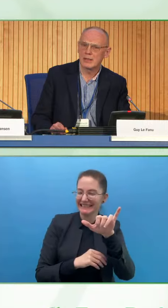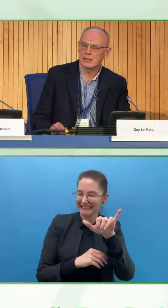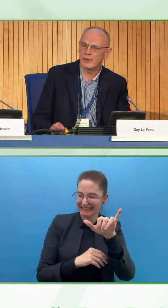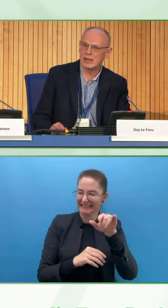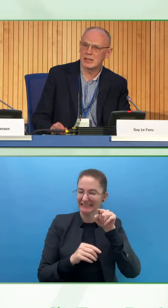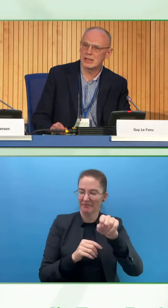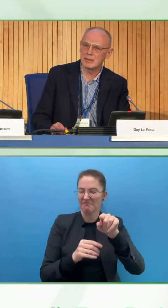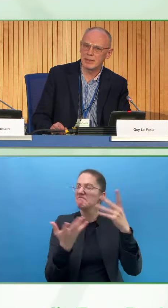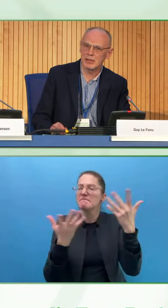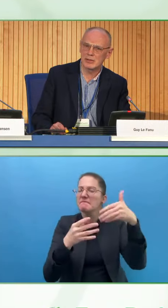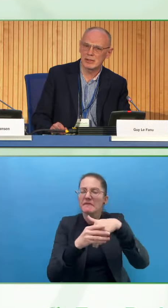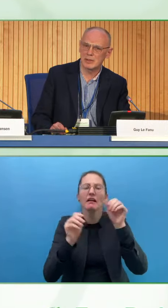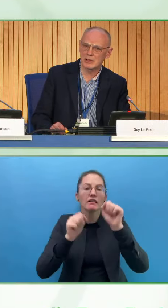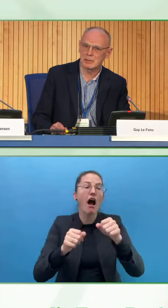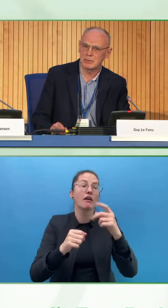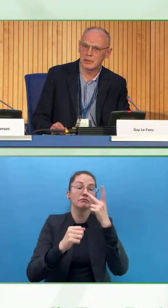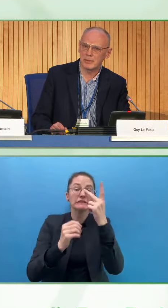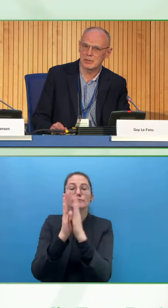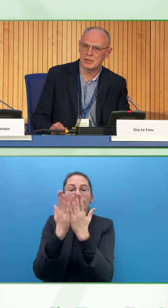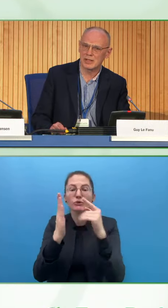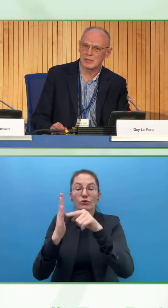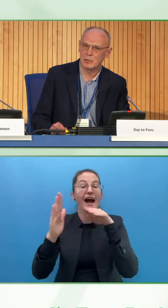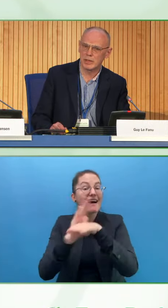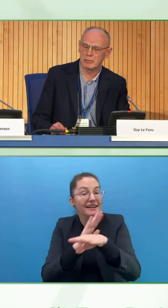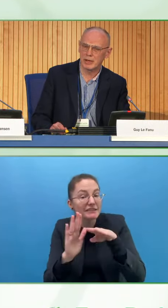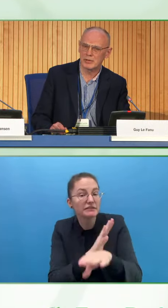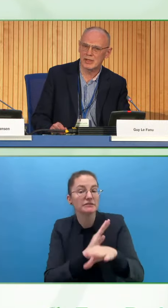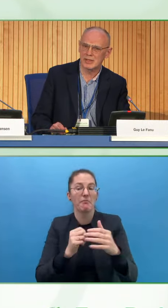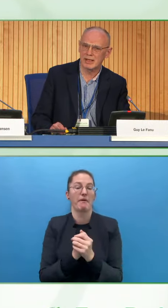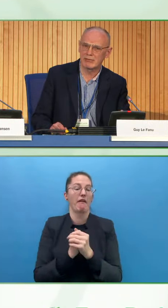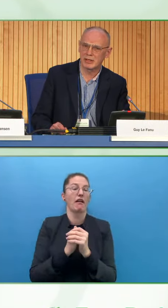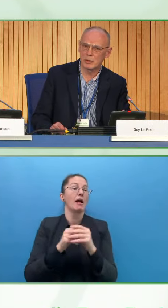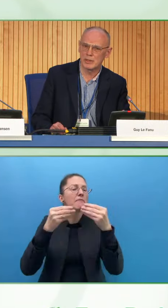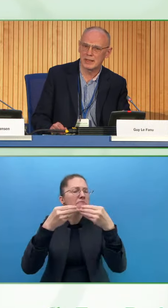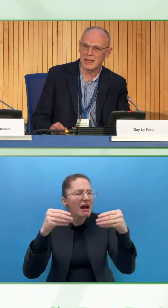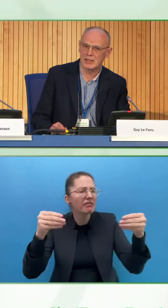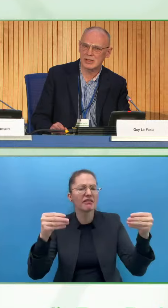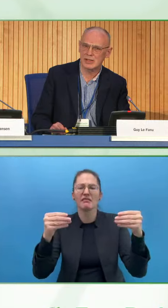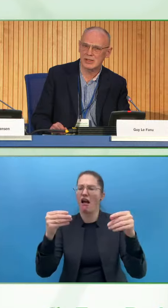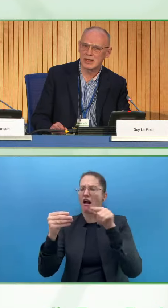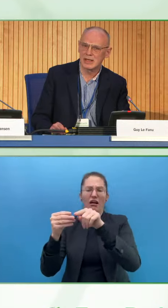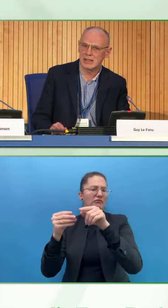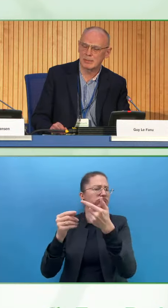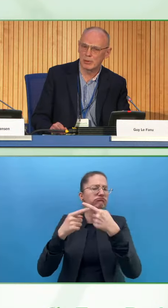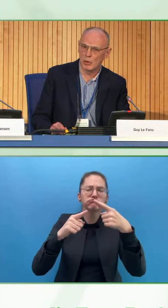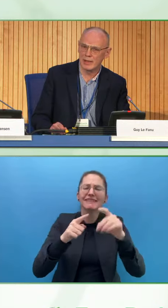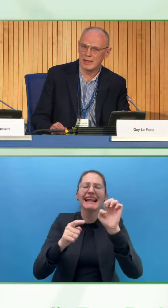The devices can be used for multiple purposes, word processing, recording lessons, exploring